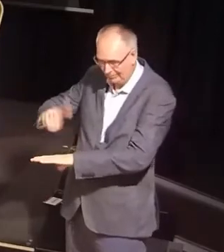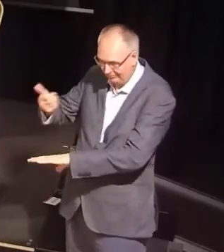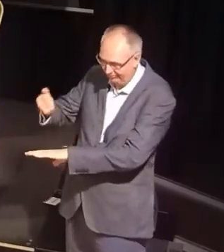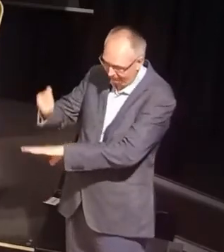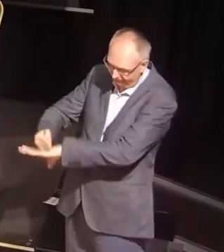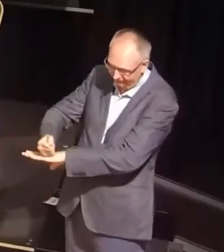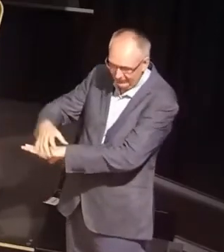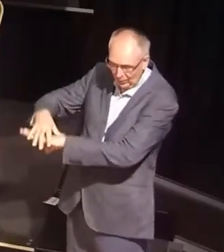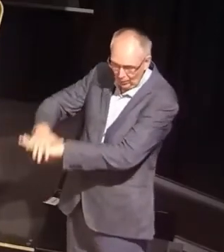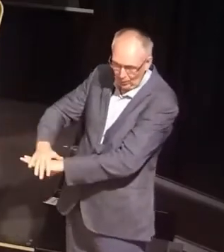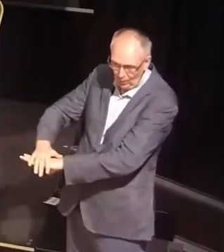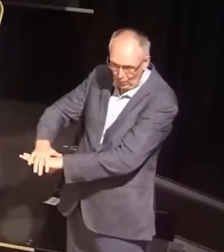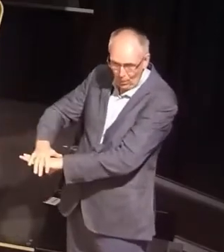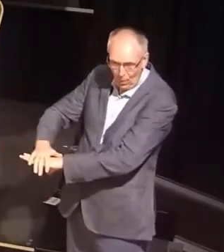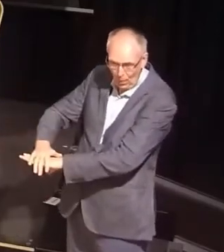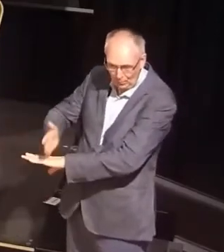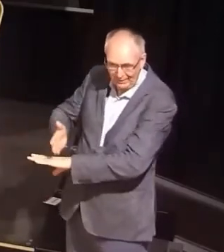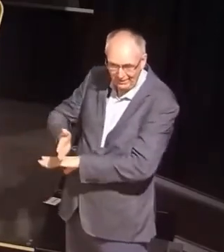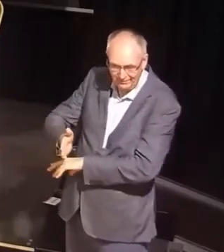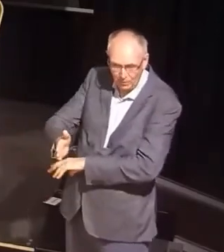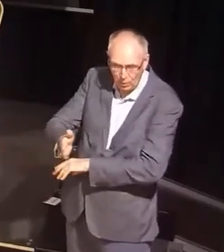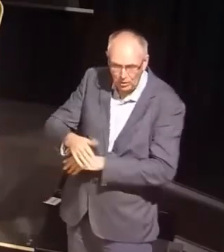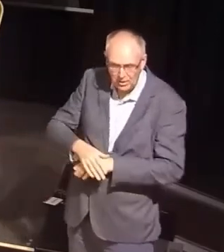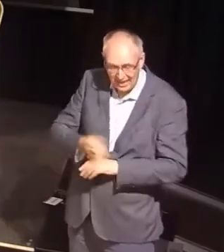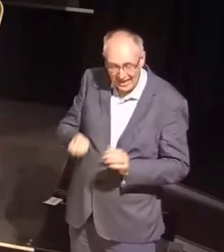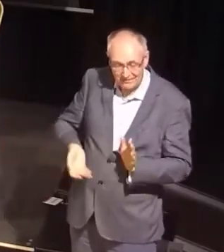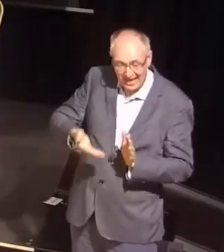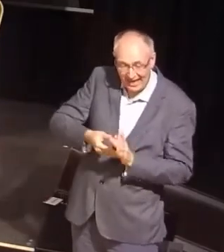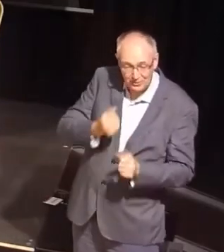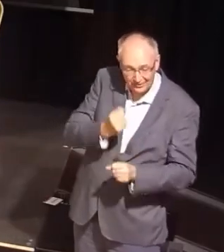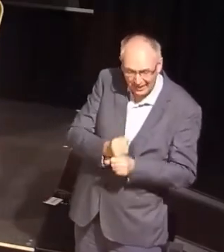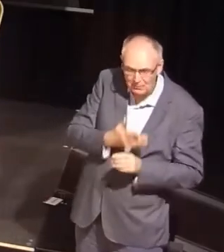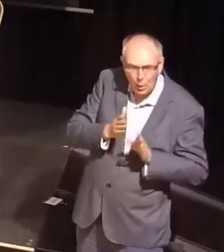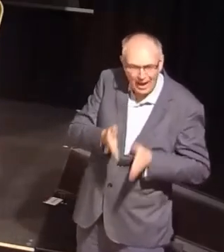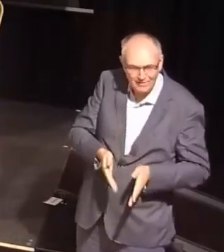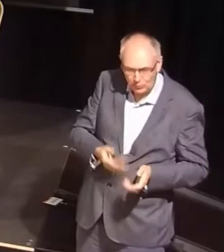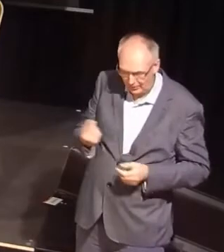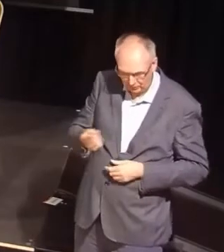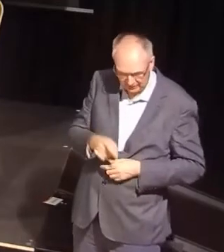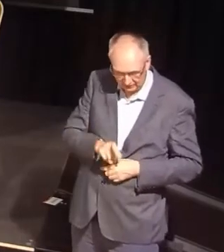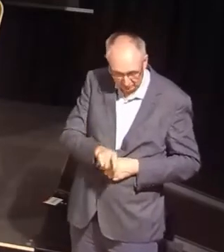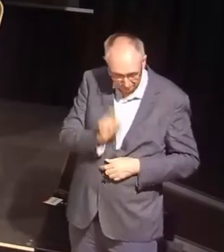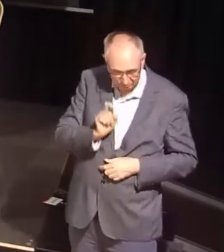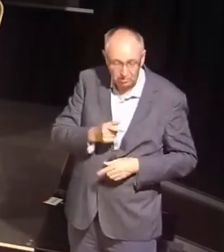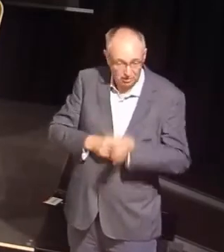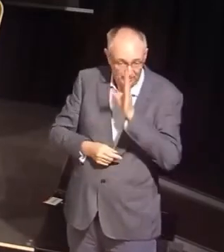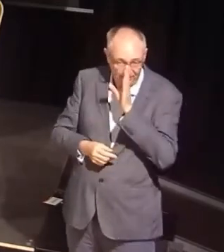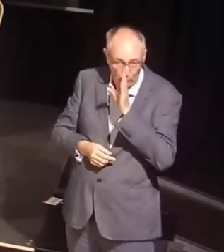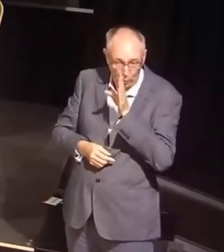having the feature in the game means they don't have to do that, they can navigate through it themselves and just play.